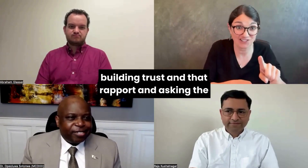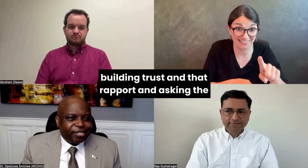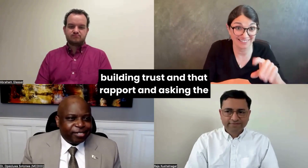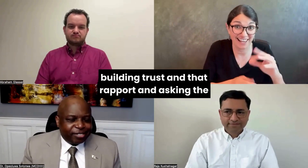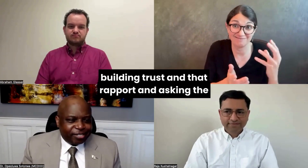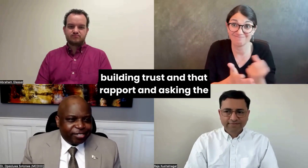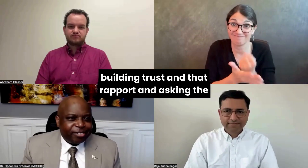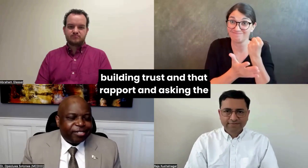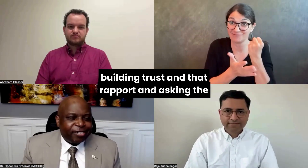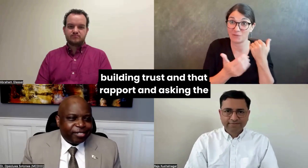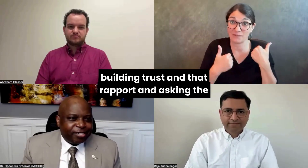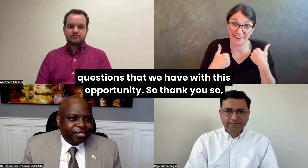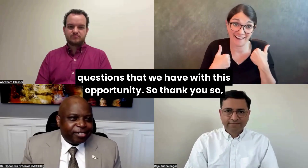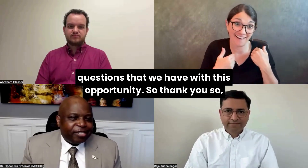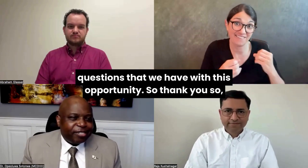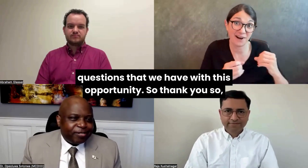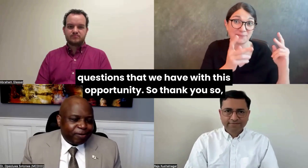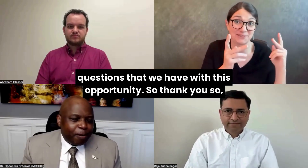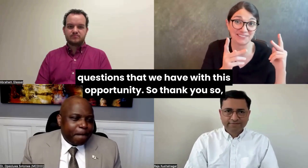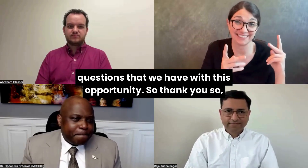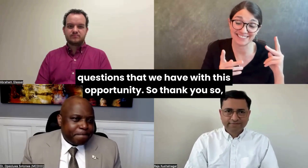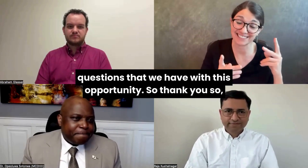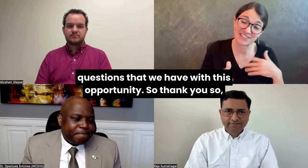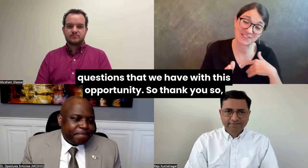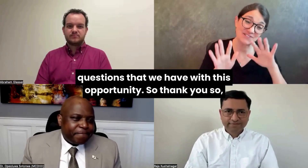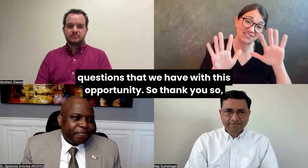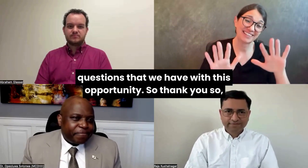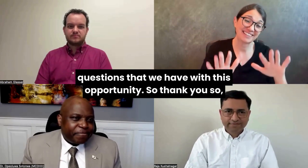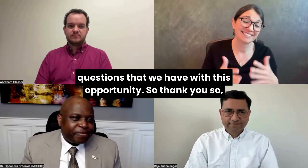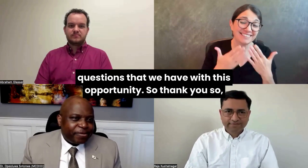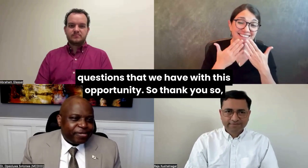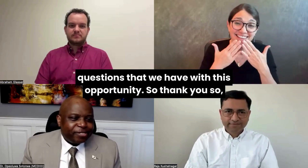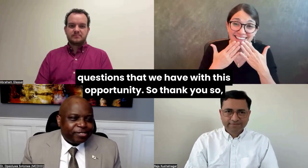questions that we have with this opportunity. So thank you so,